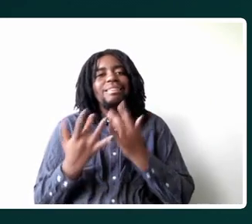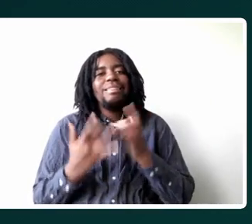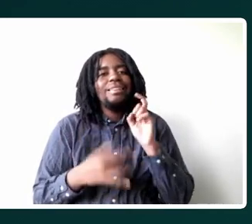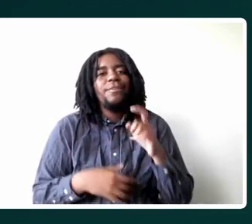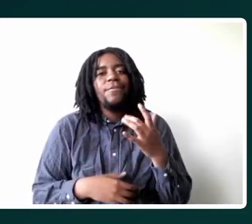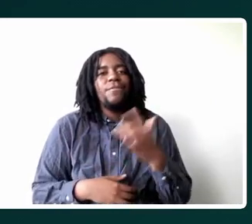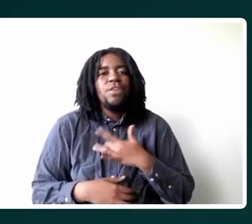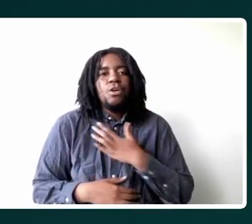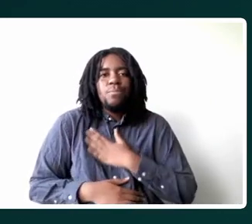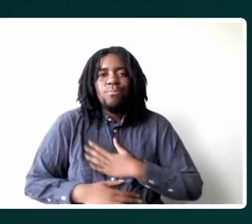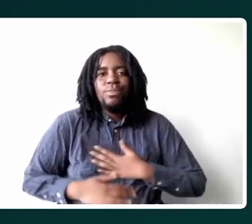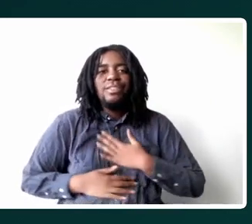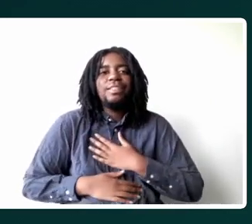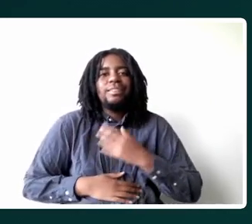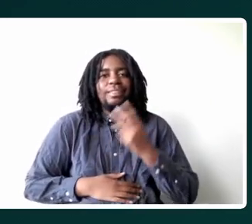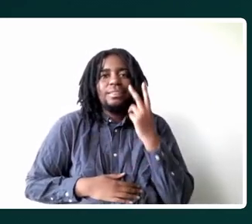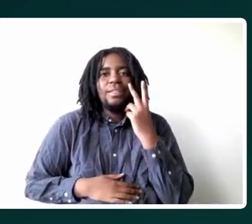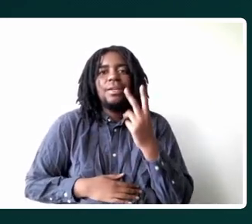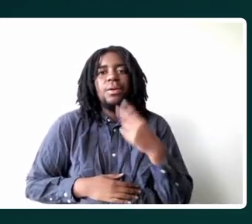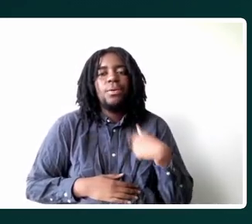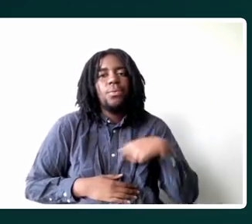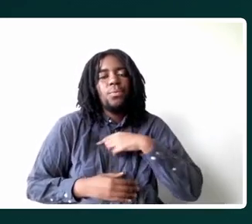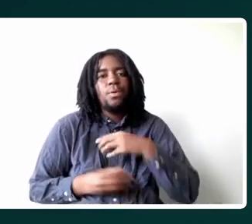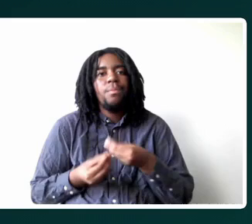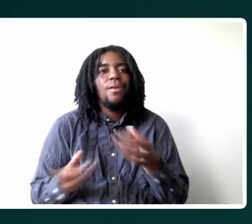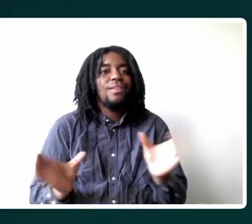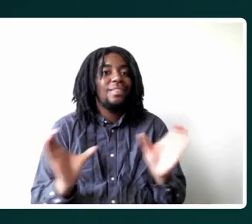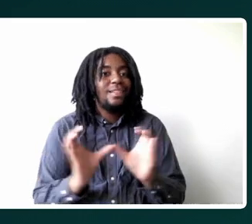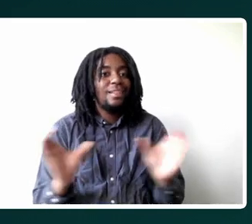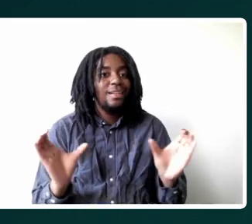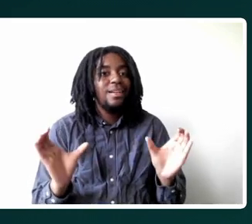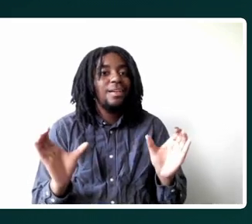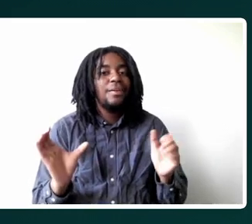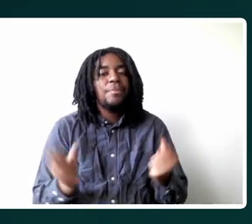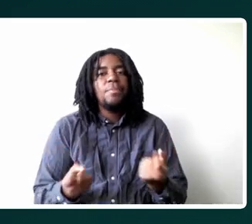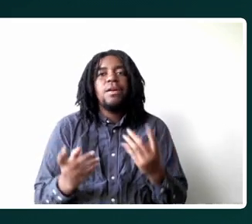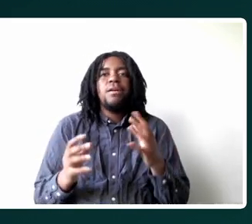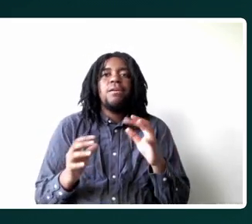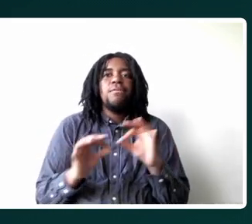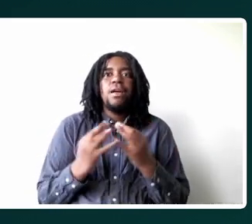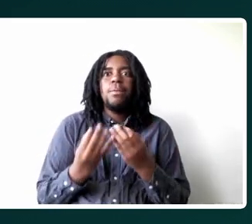give out certificates. Many families have never been celebrated or received any recognition in